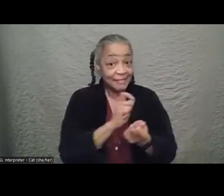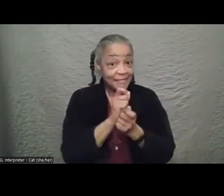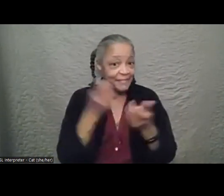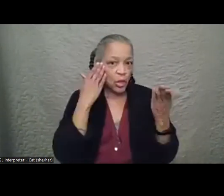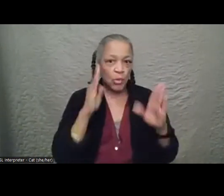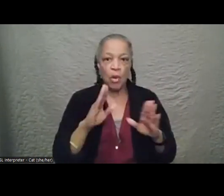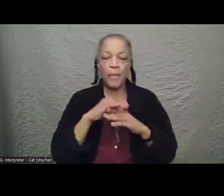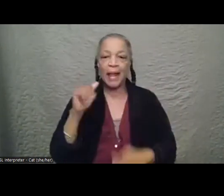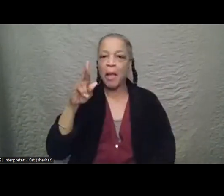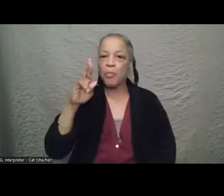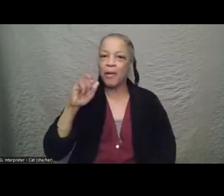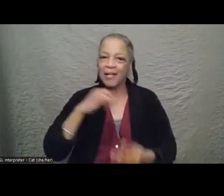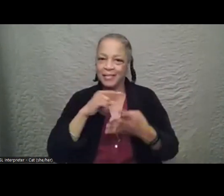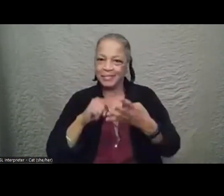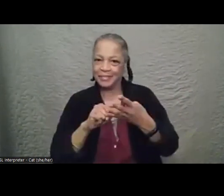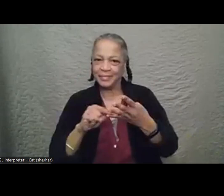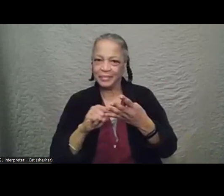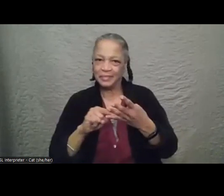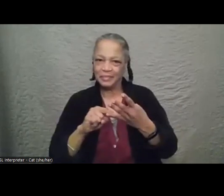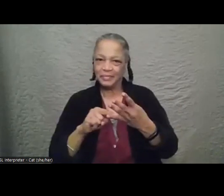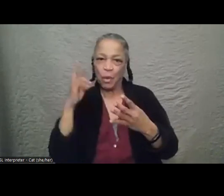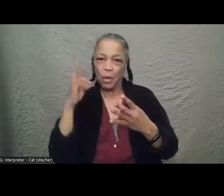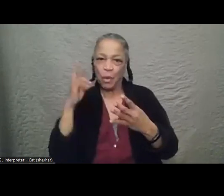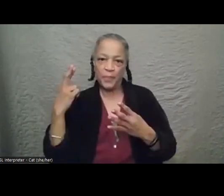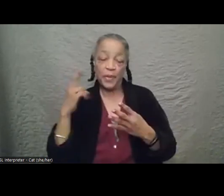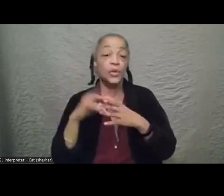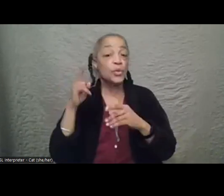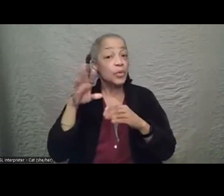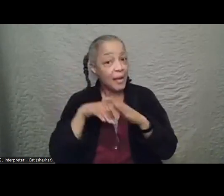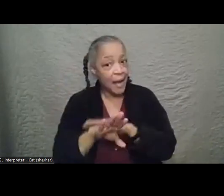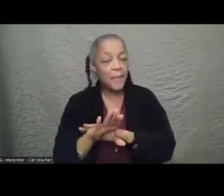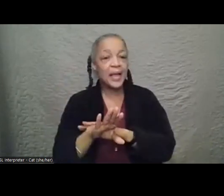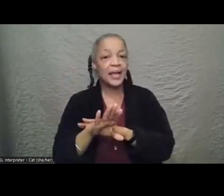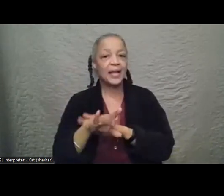As an opportunity to, and weighing about think is needed.